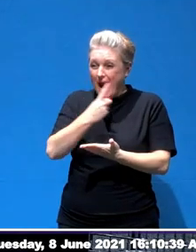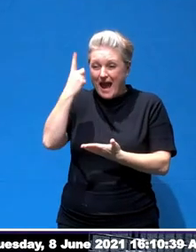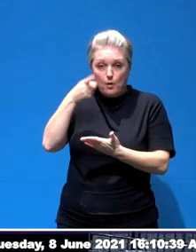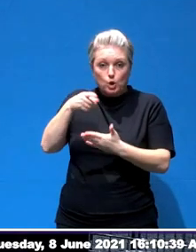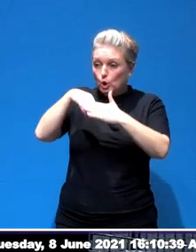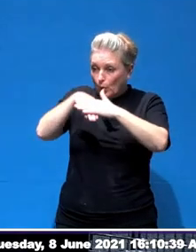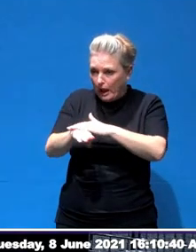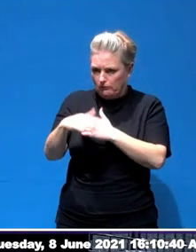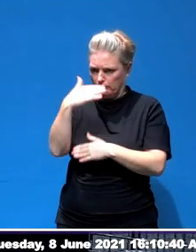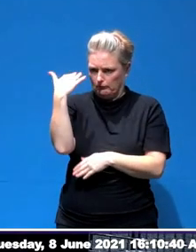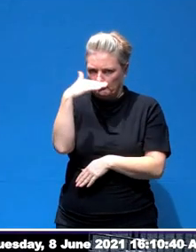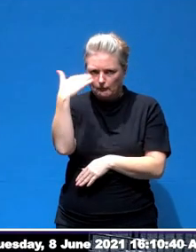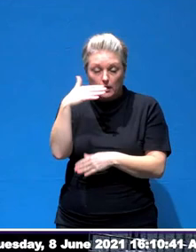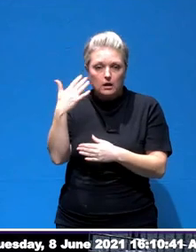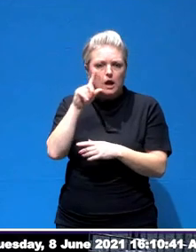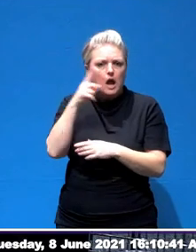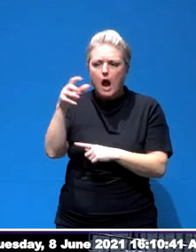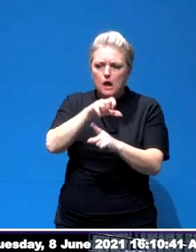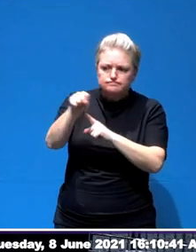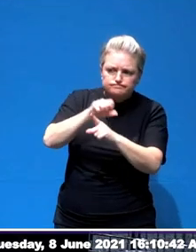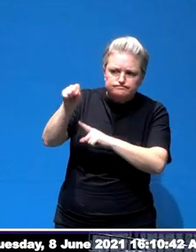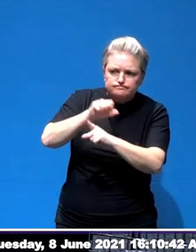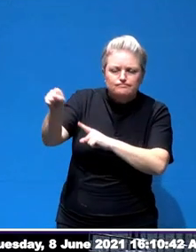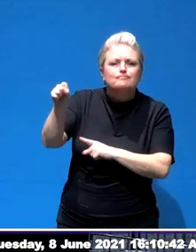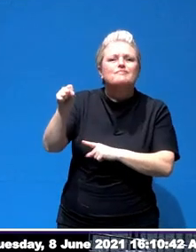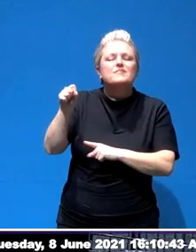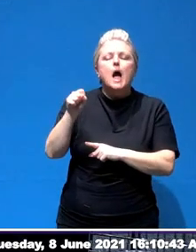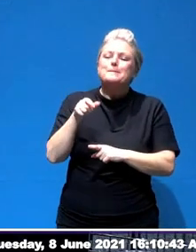example, you were shocked to discover the state of N Street, so how can you do